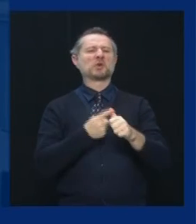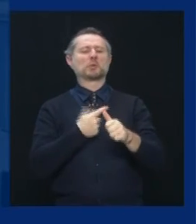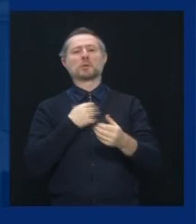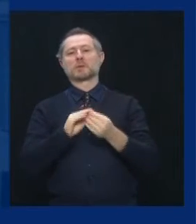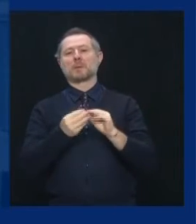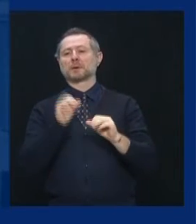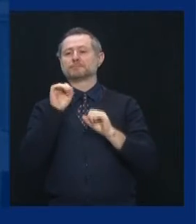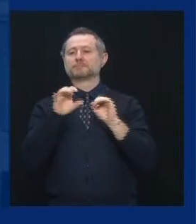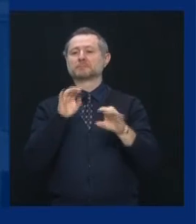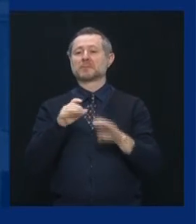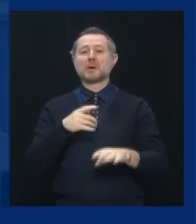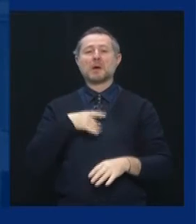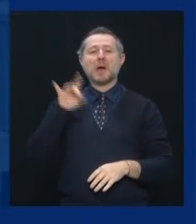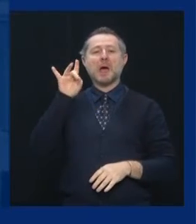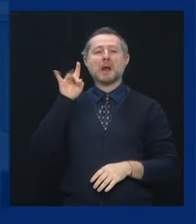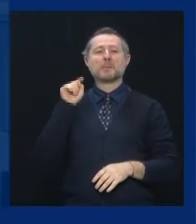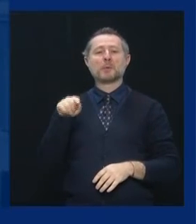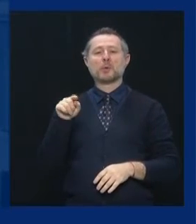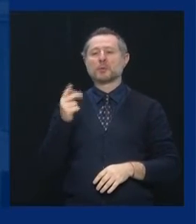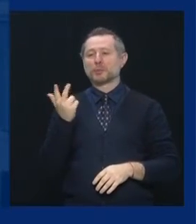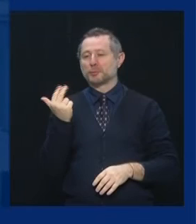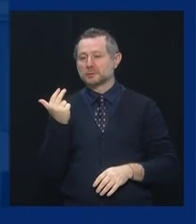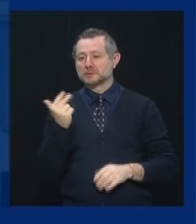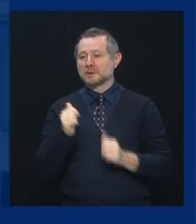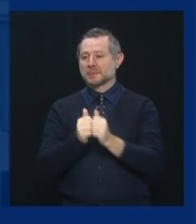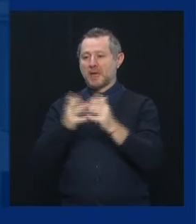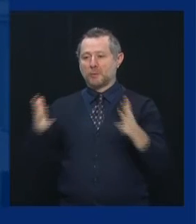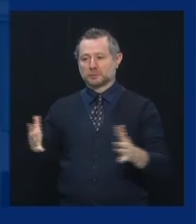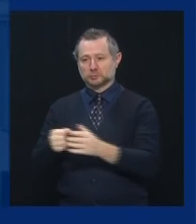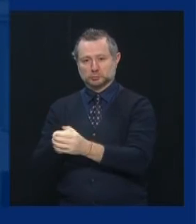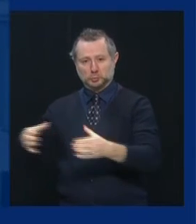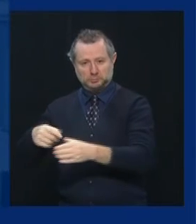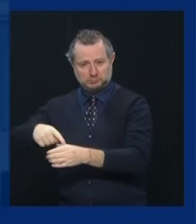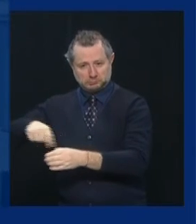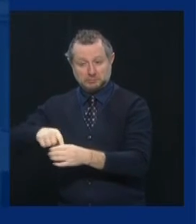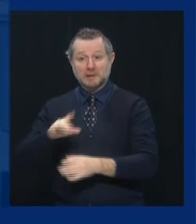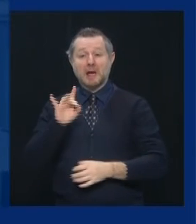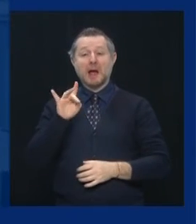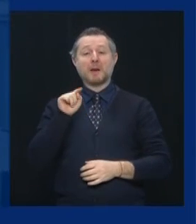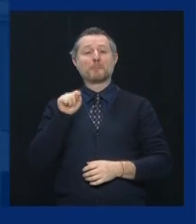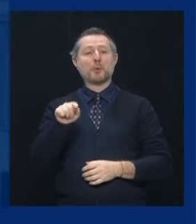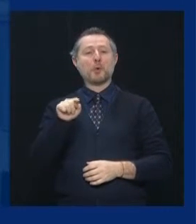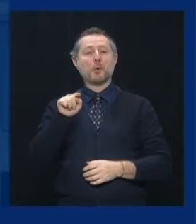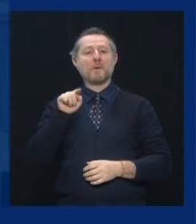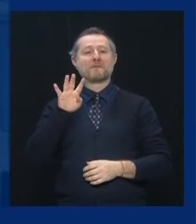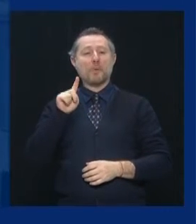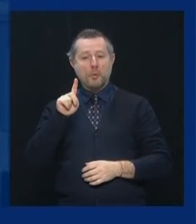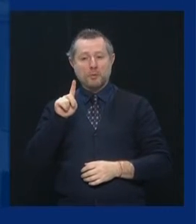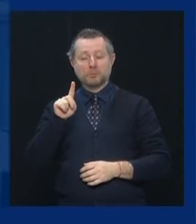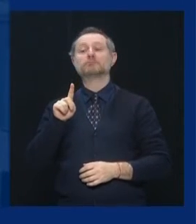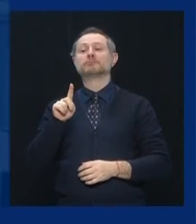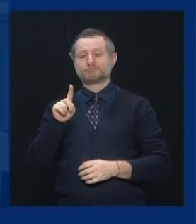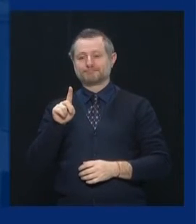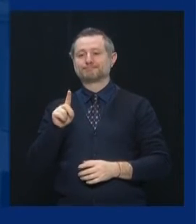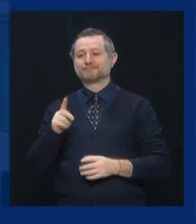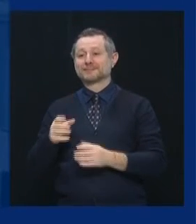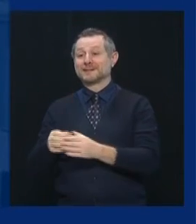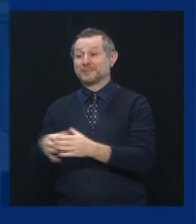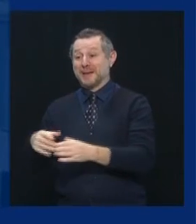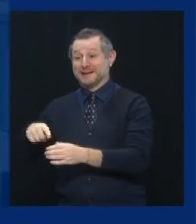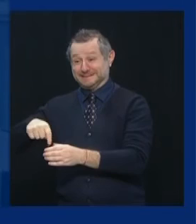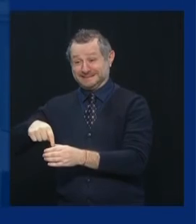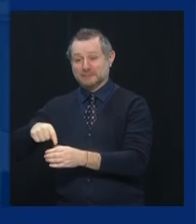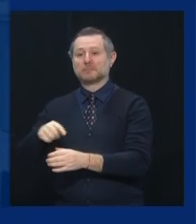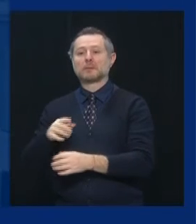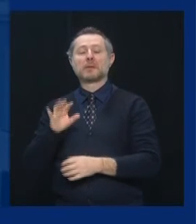STATE OF NEW YORK.